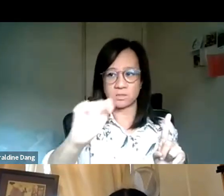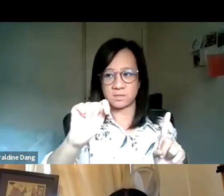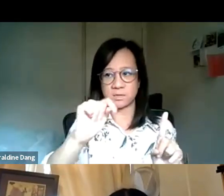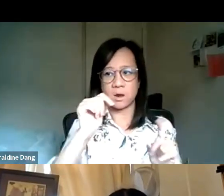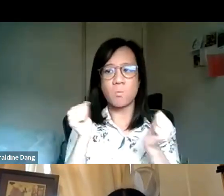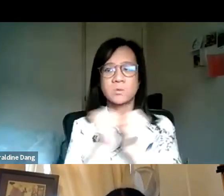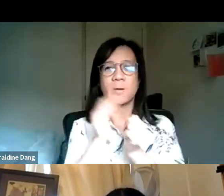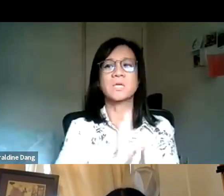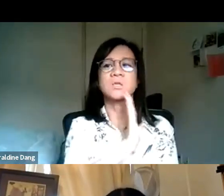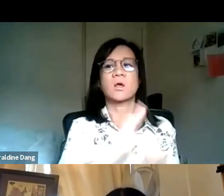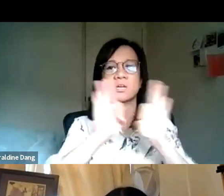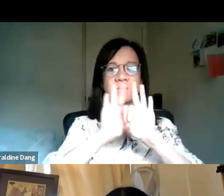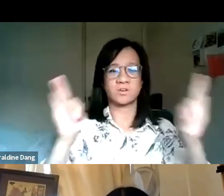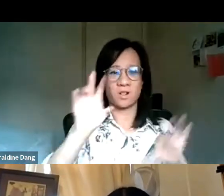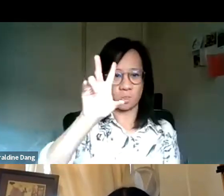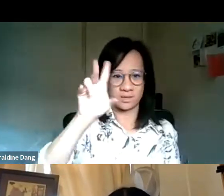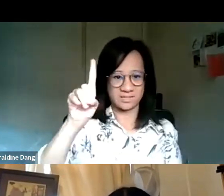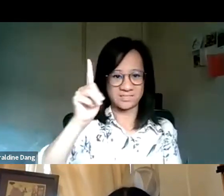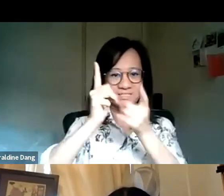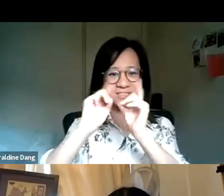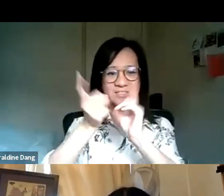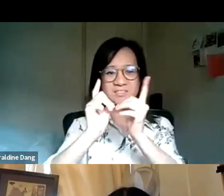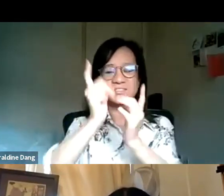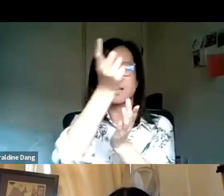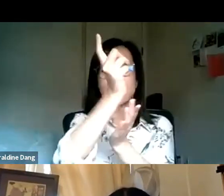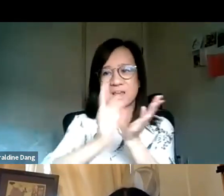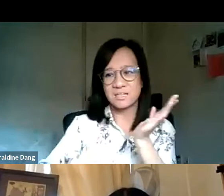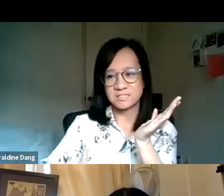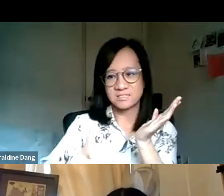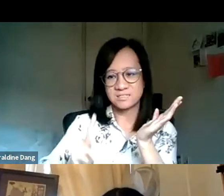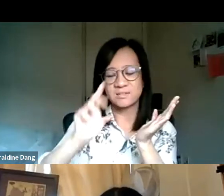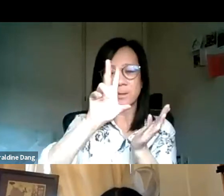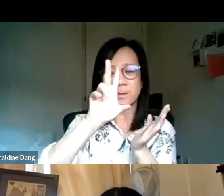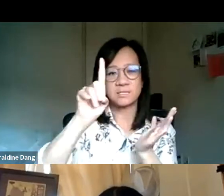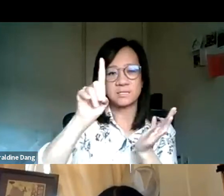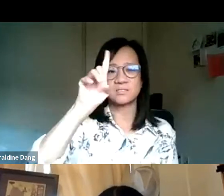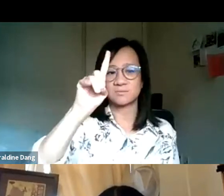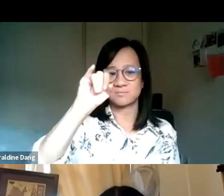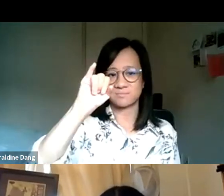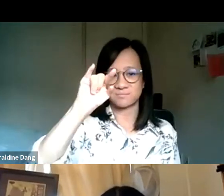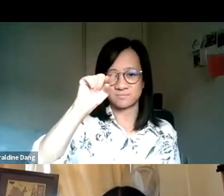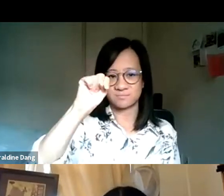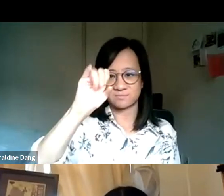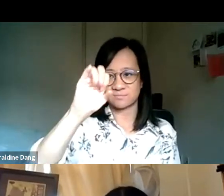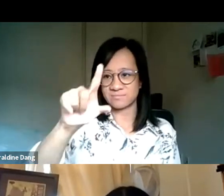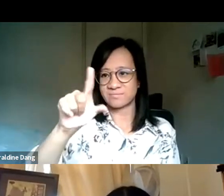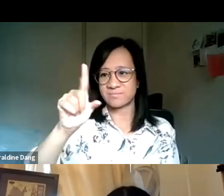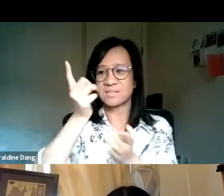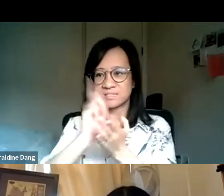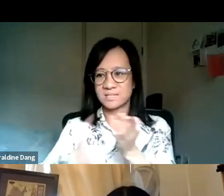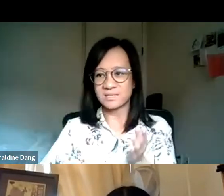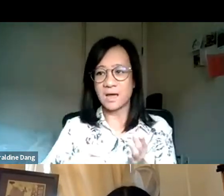I graduated from RIT with a bachelor's degree in 3D digital design.